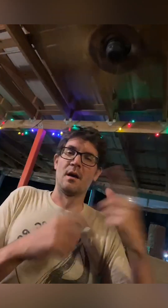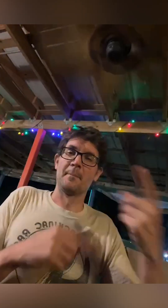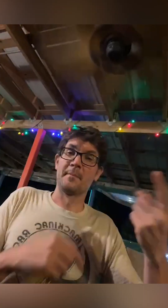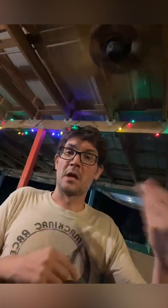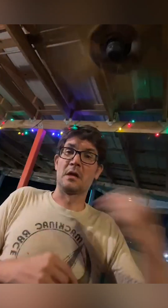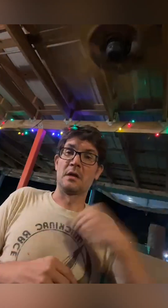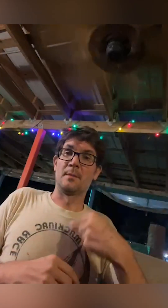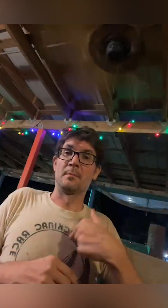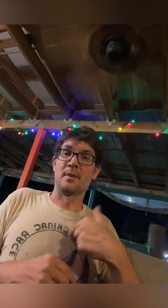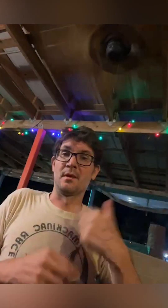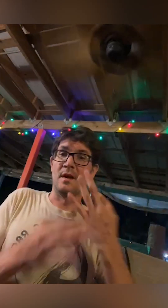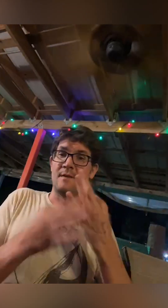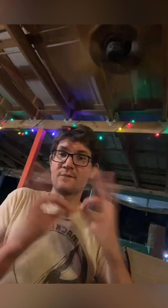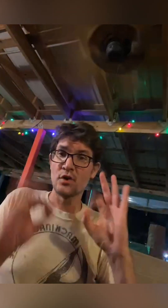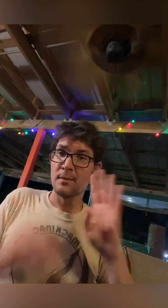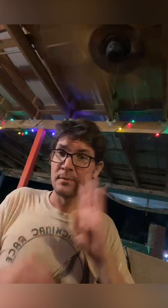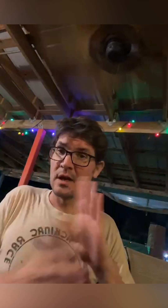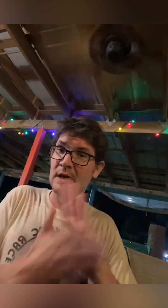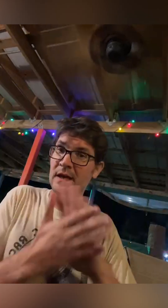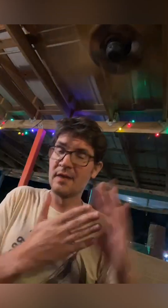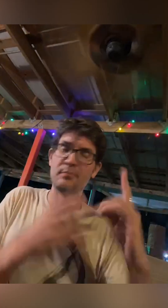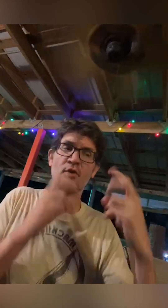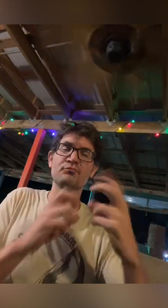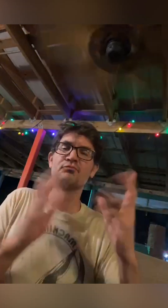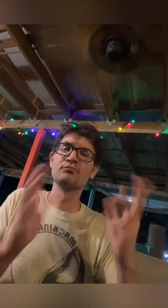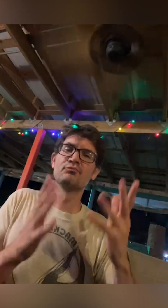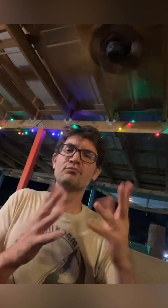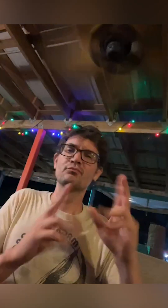He handed me a free beer, which was really nice of him, and we ended up chatting for a while.